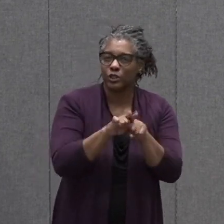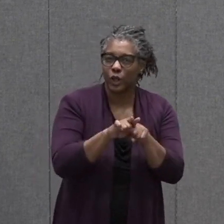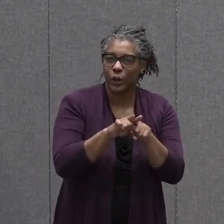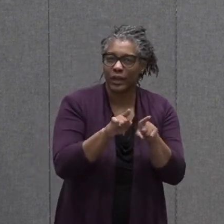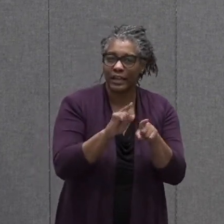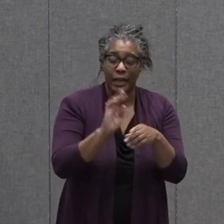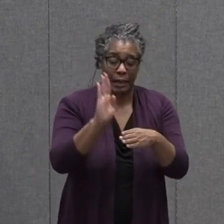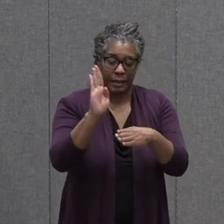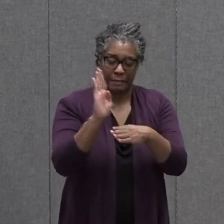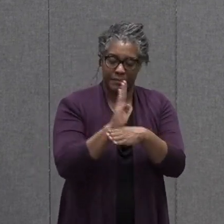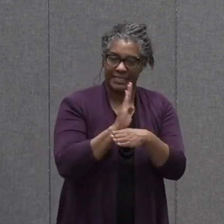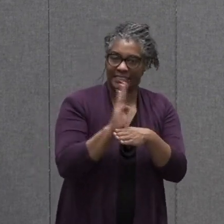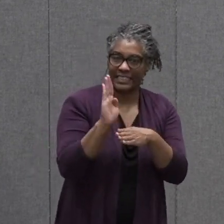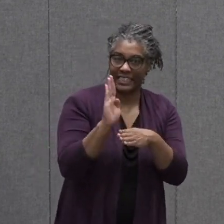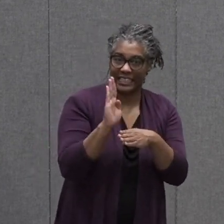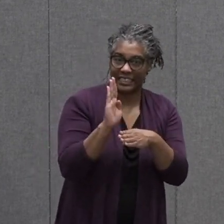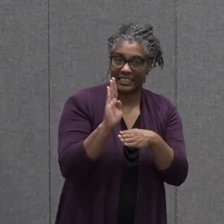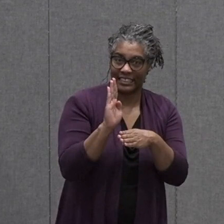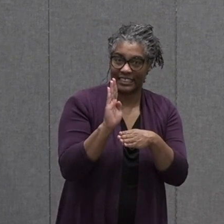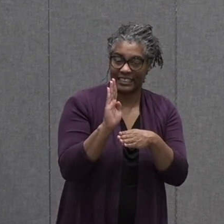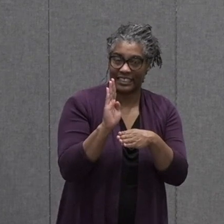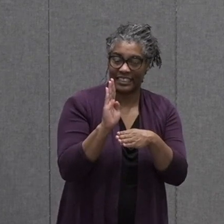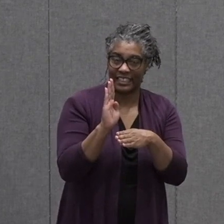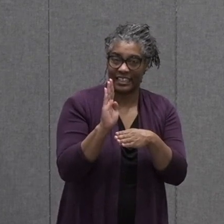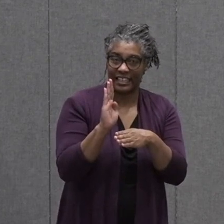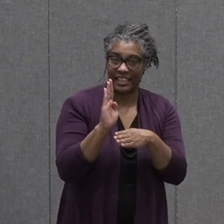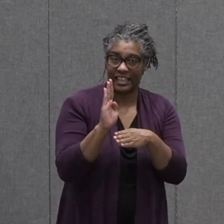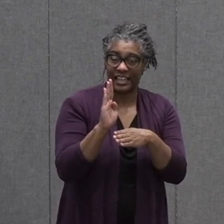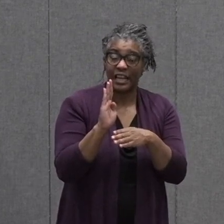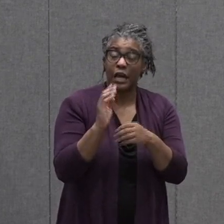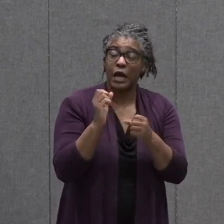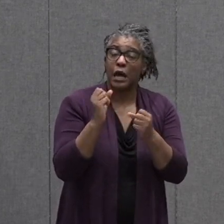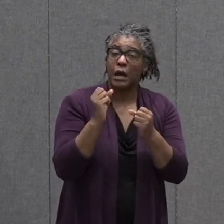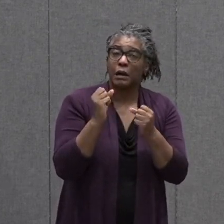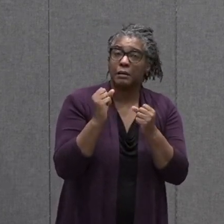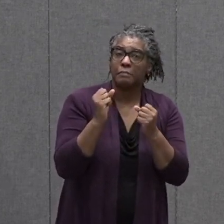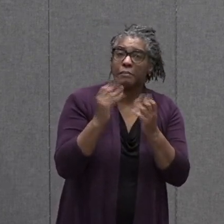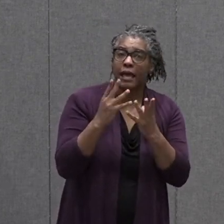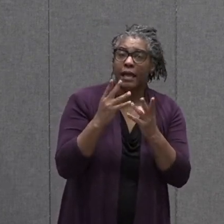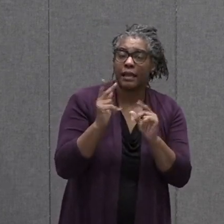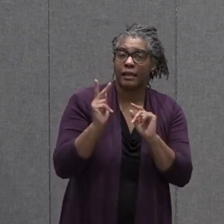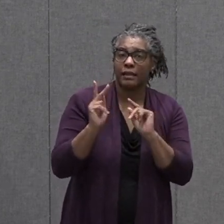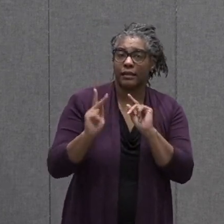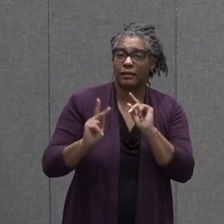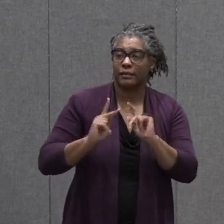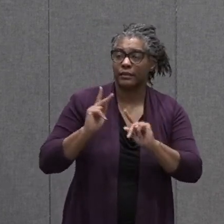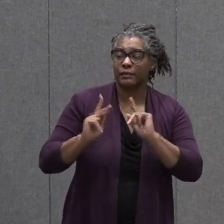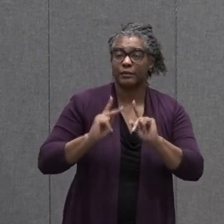Lots of the friends that Peanut Butter asked to play with, they were busy doing something.